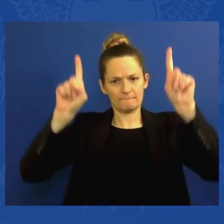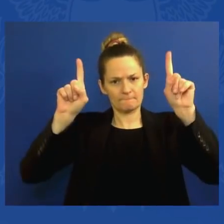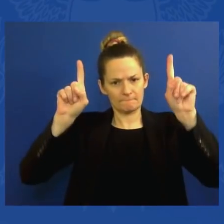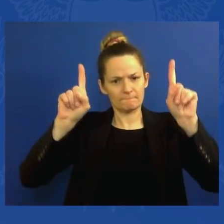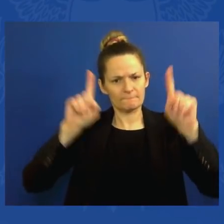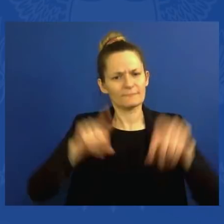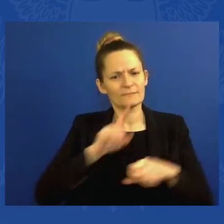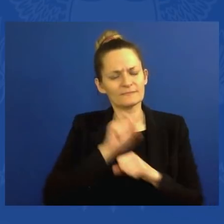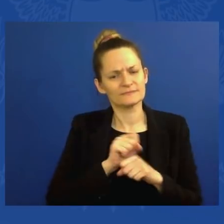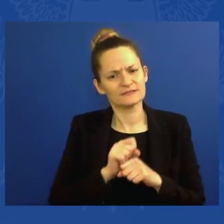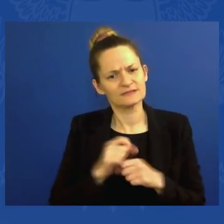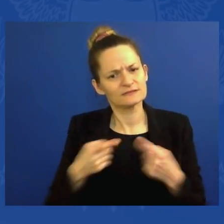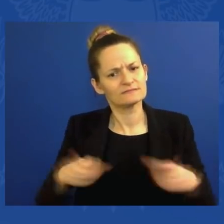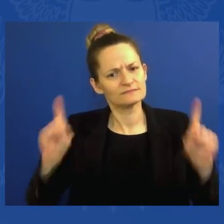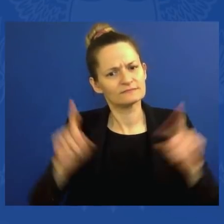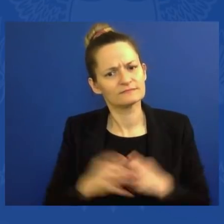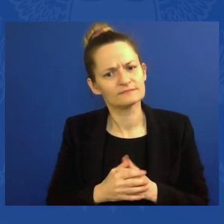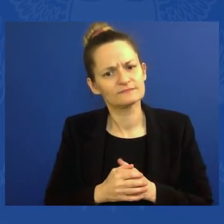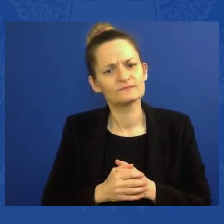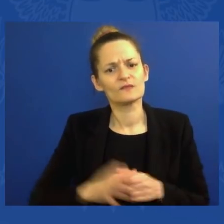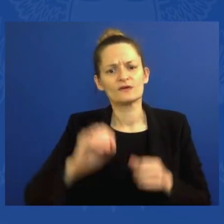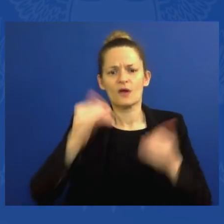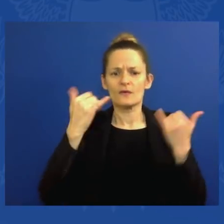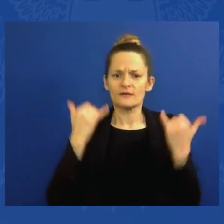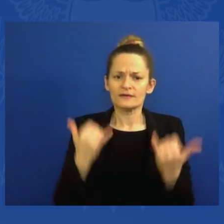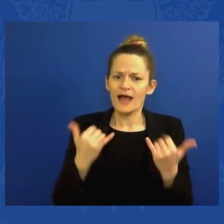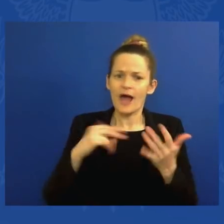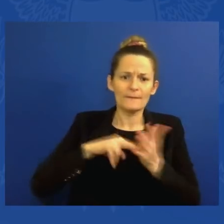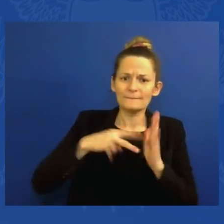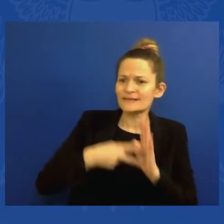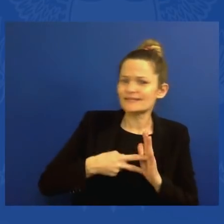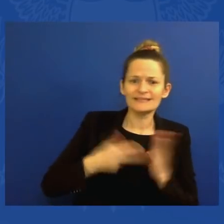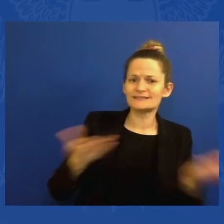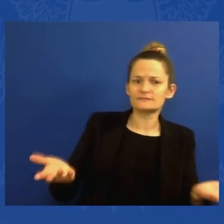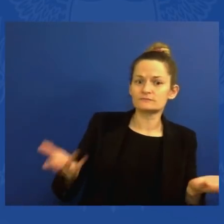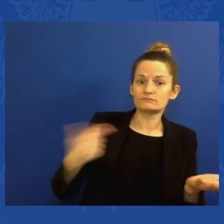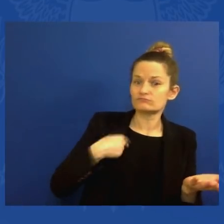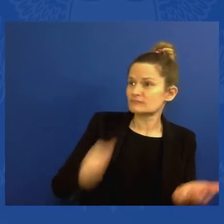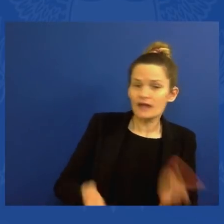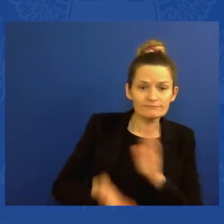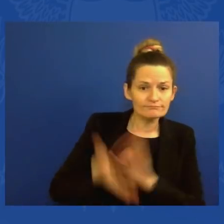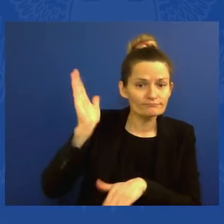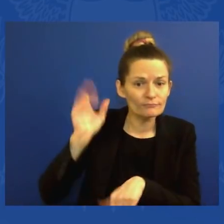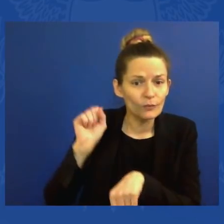and safely fill our great downtown cities again and -- creating more commerce.